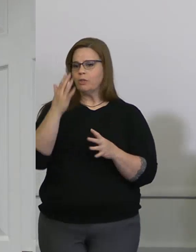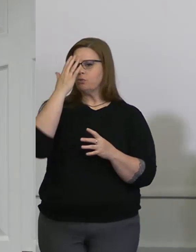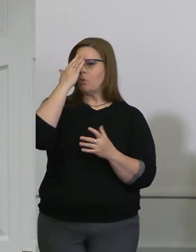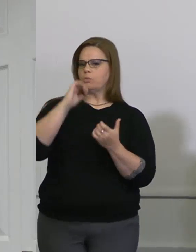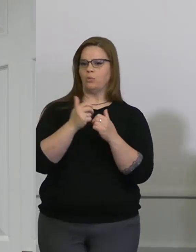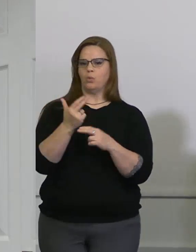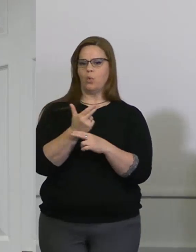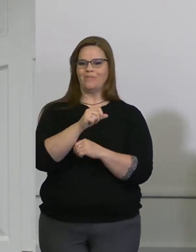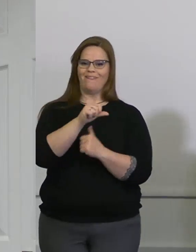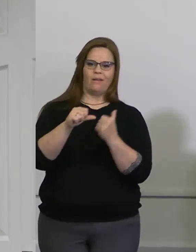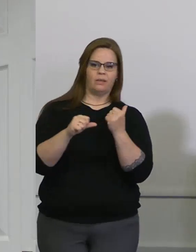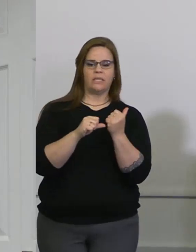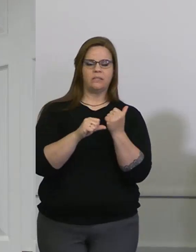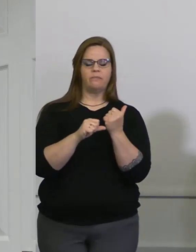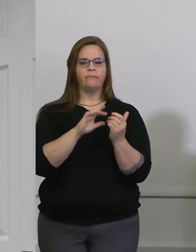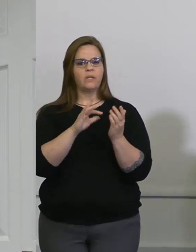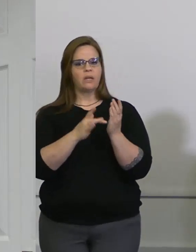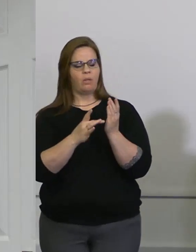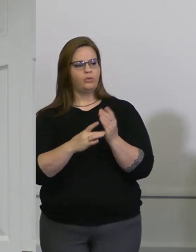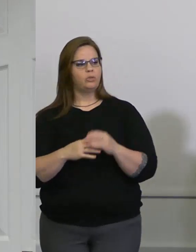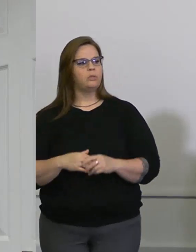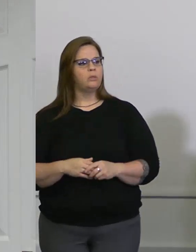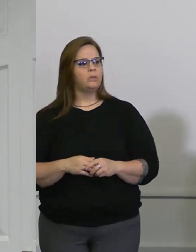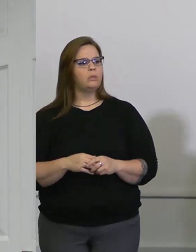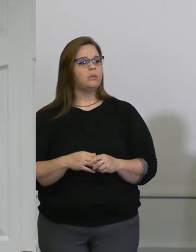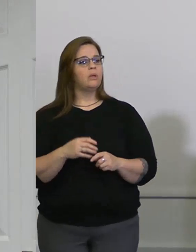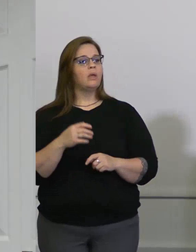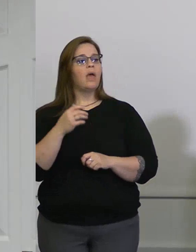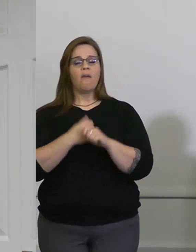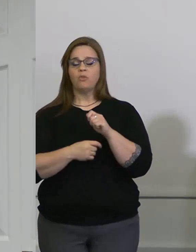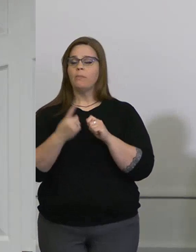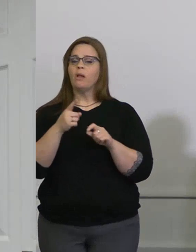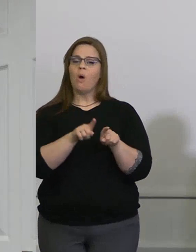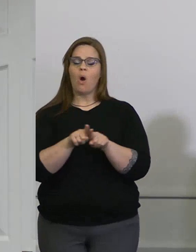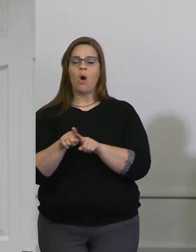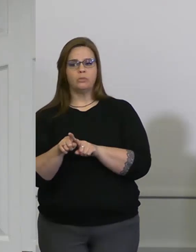And then we, you know, everybody's also on top of that